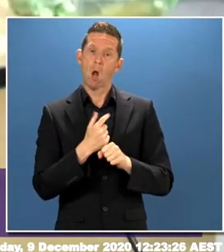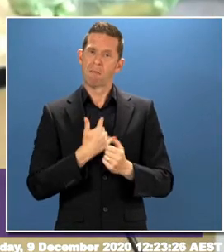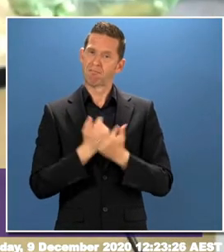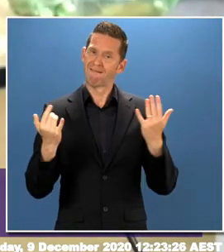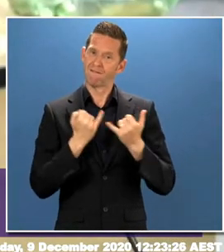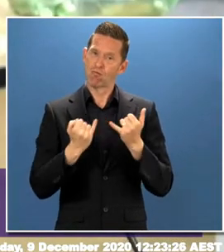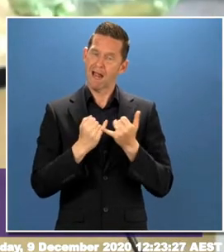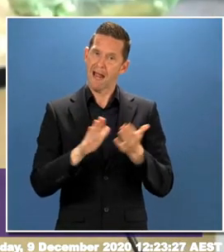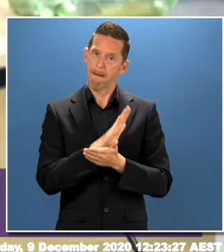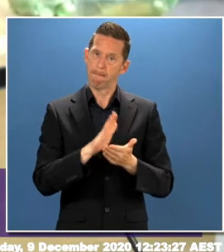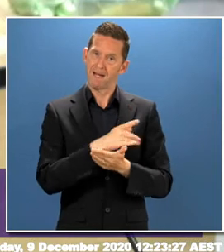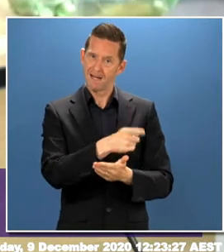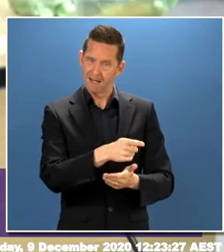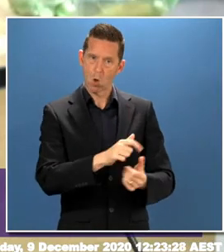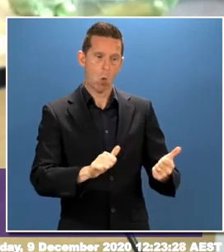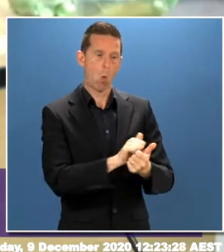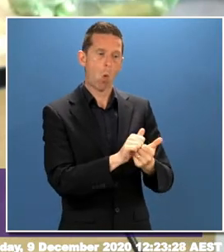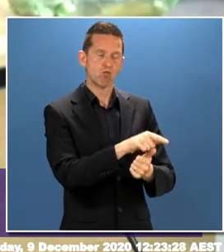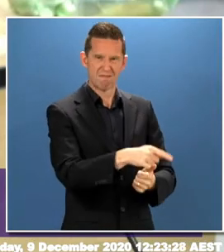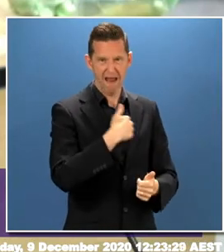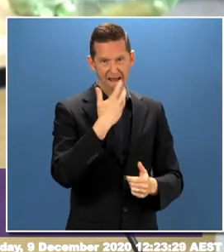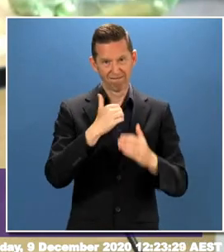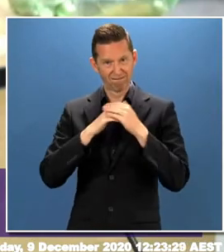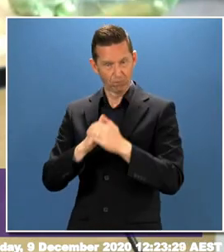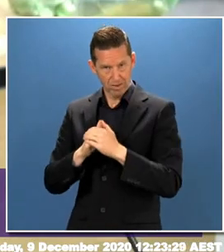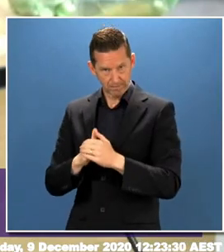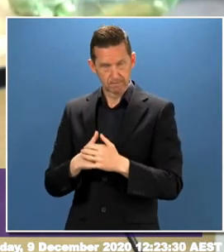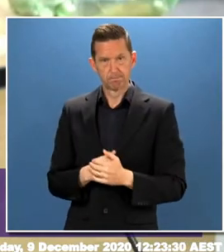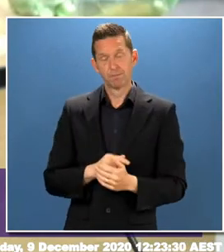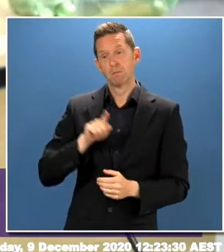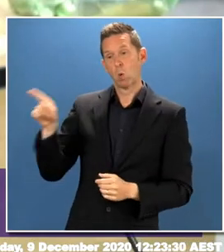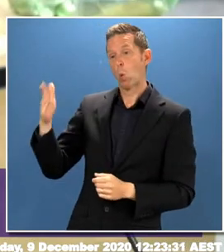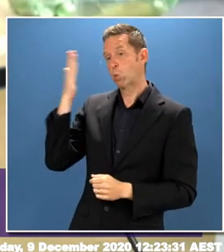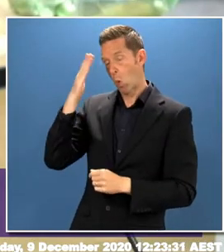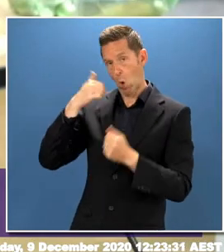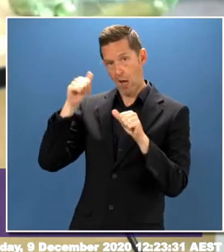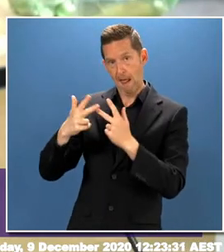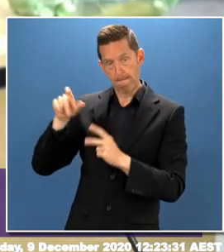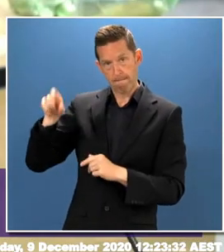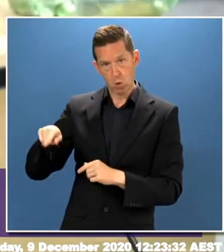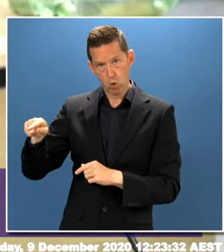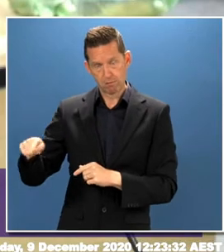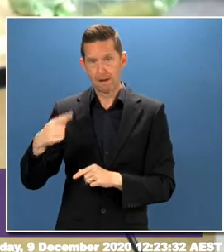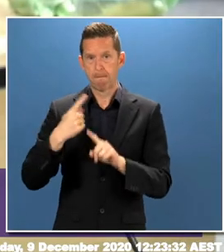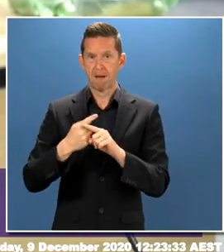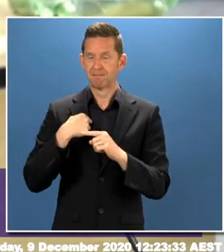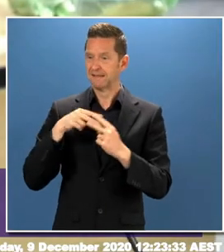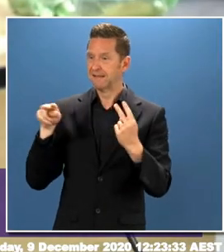At the laundry I had a friend at school I know, another person and I see my students at the shops and say hello.